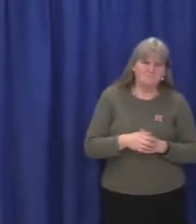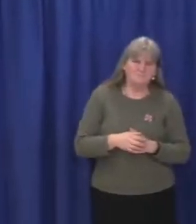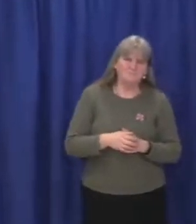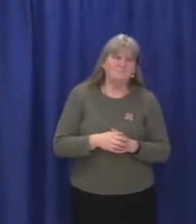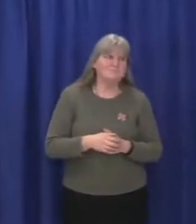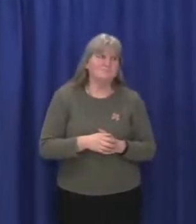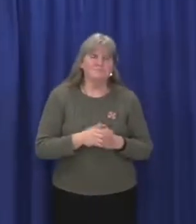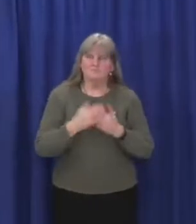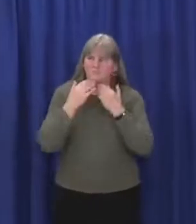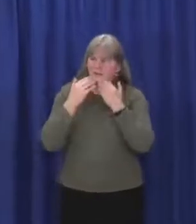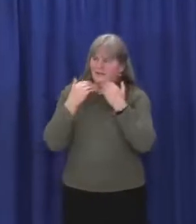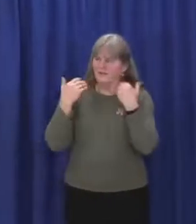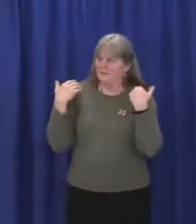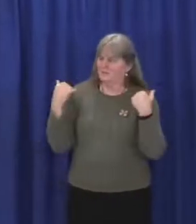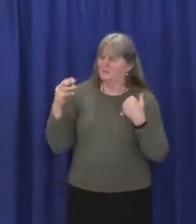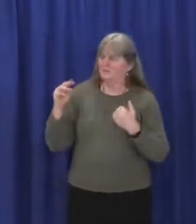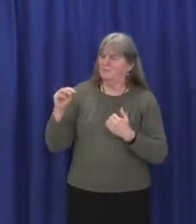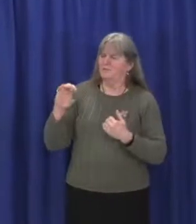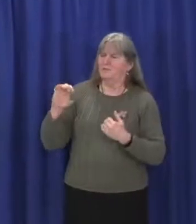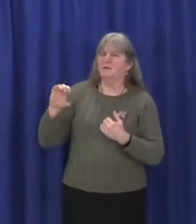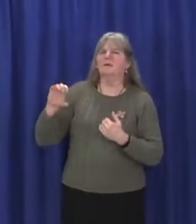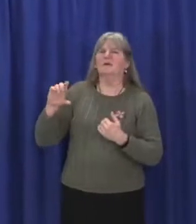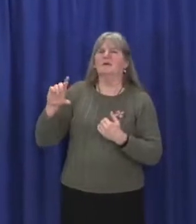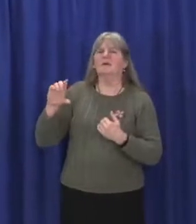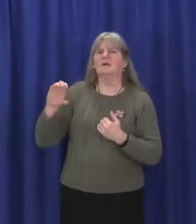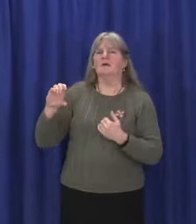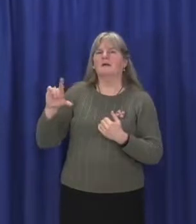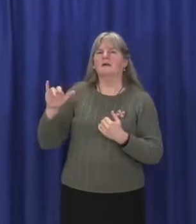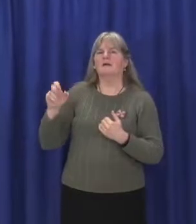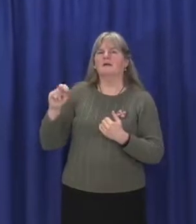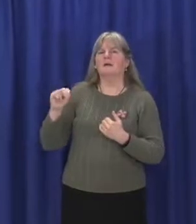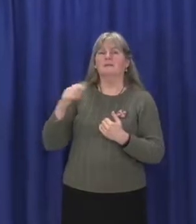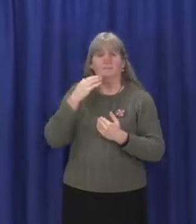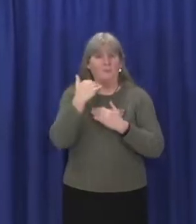Thank you Minister McLean. Good morning everyone, bonjour.